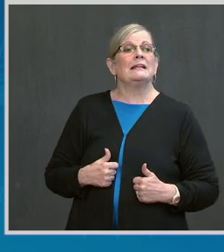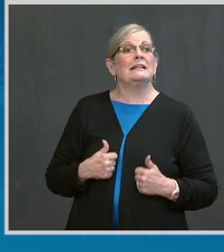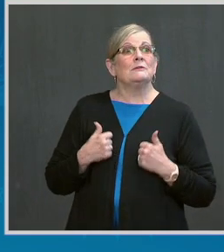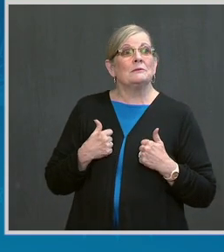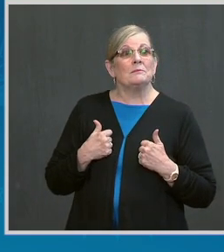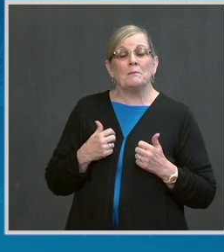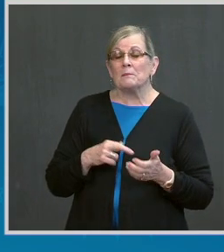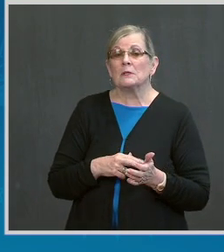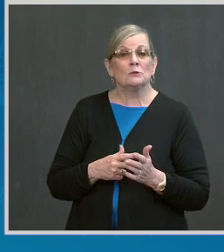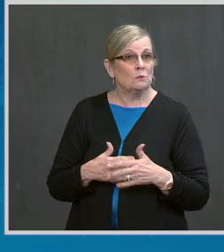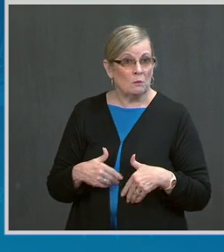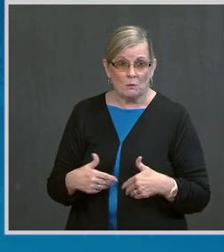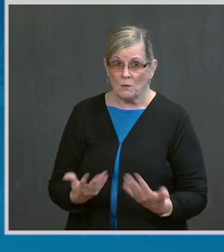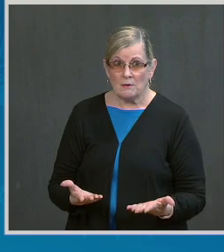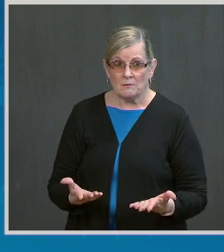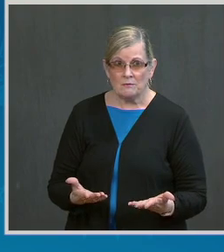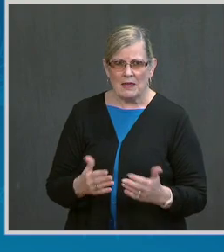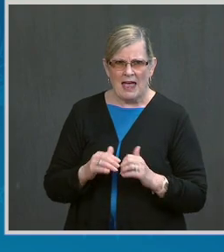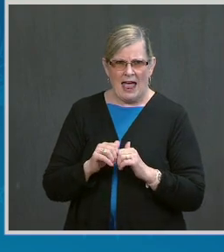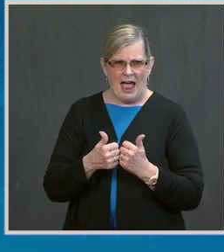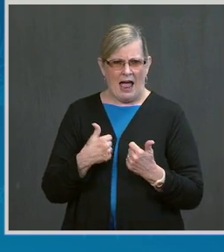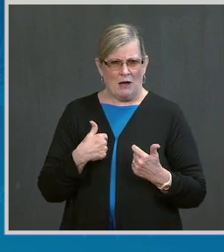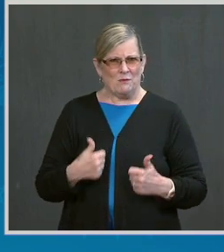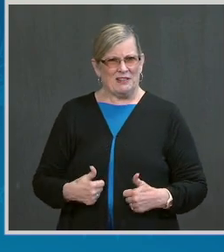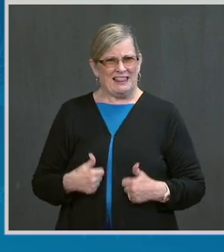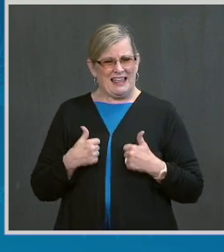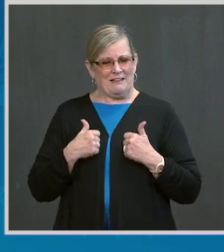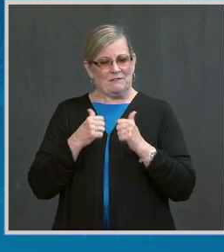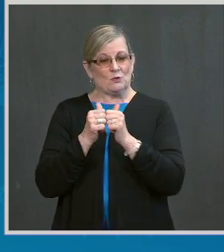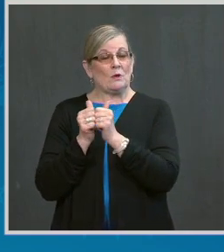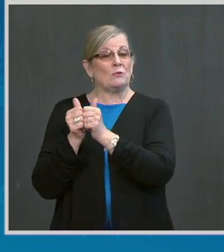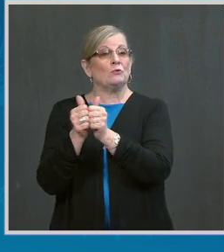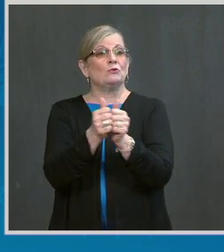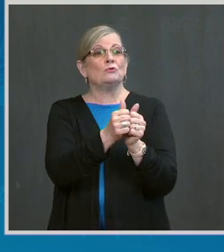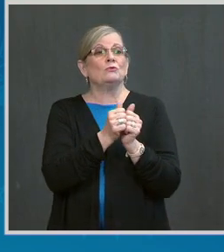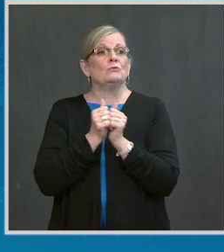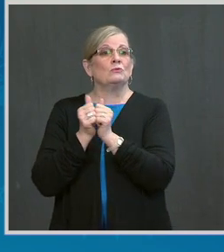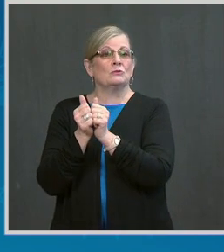how we live together as one nation built by many,